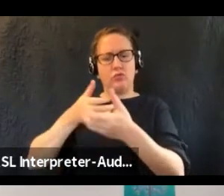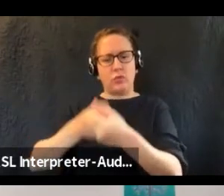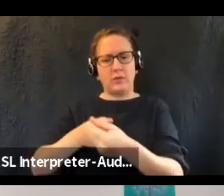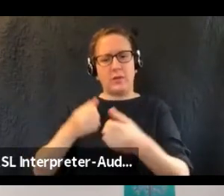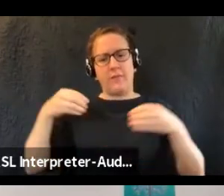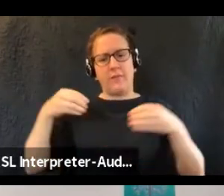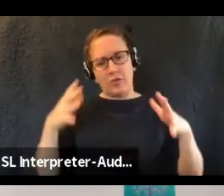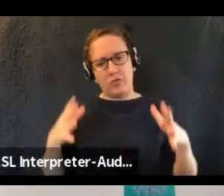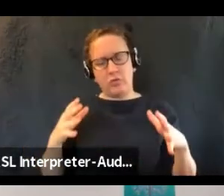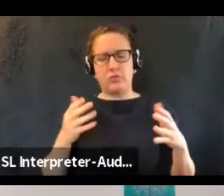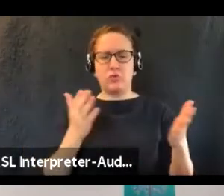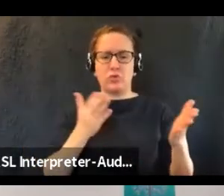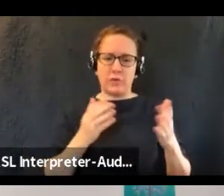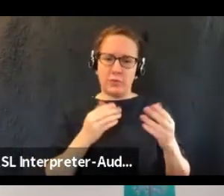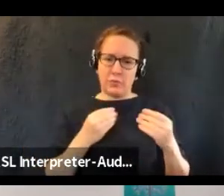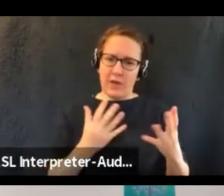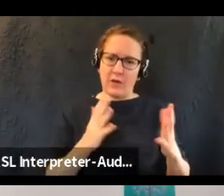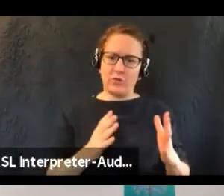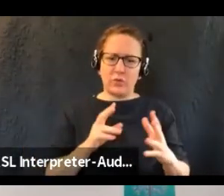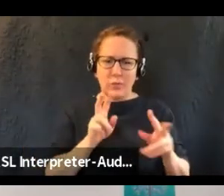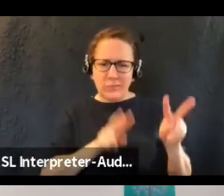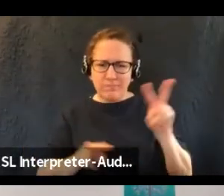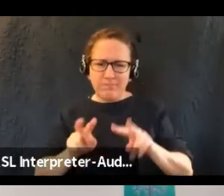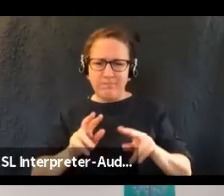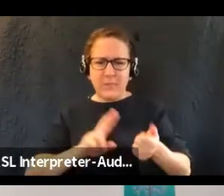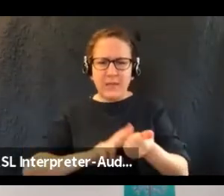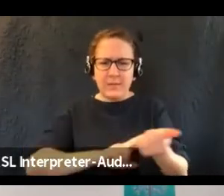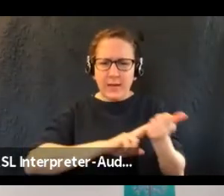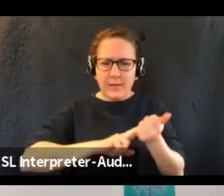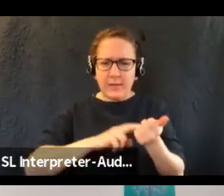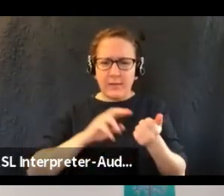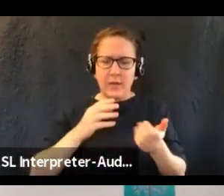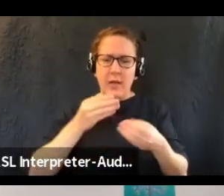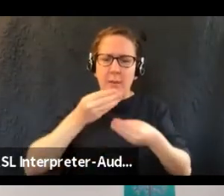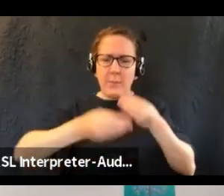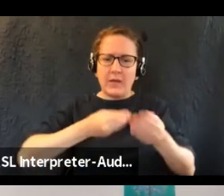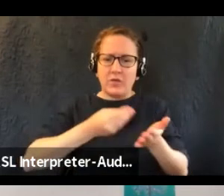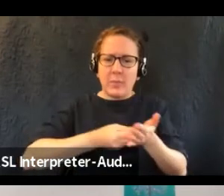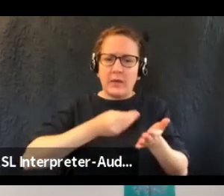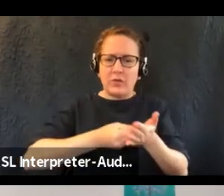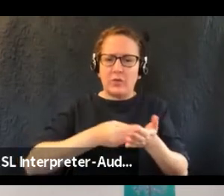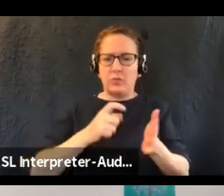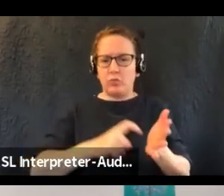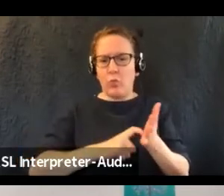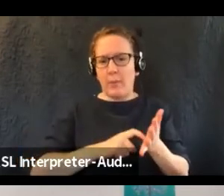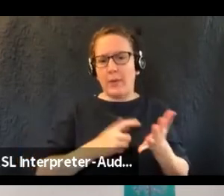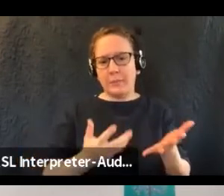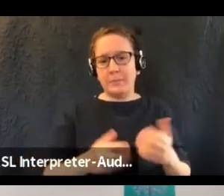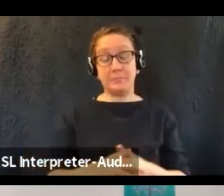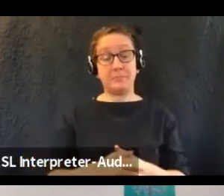assess the overall budget requirements. Next slide, please.